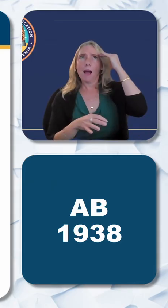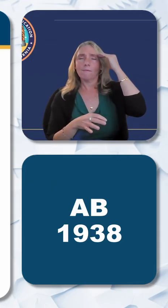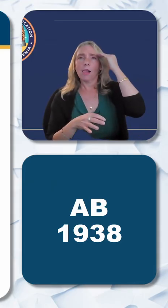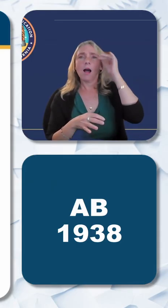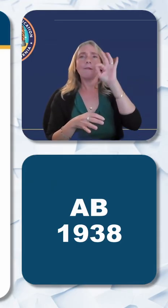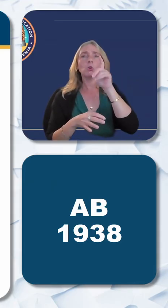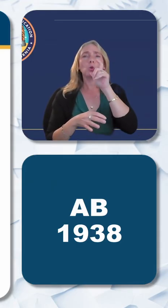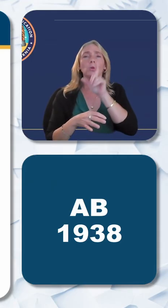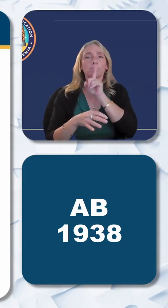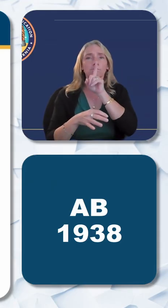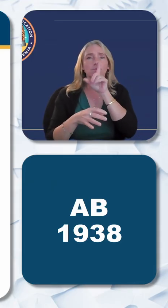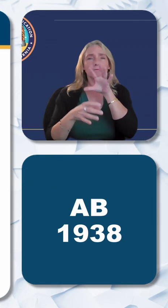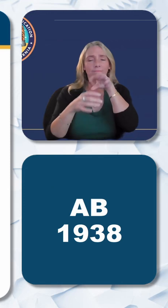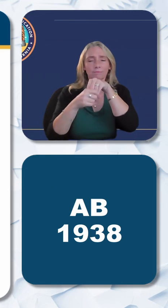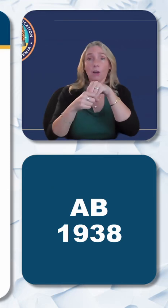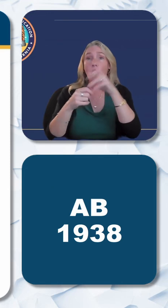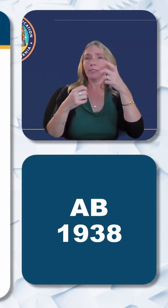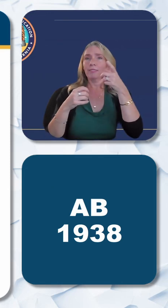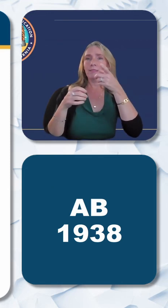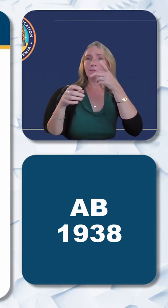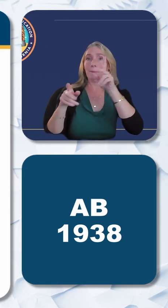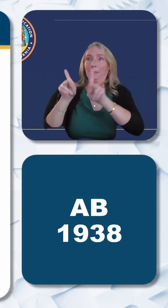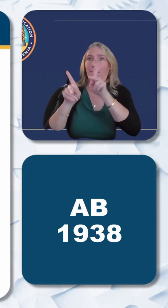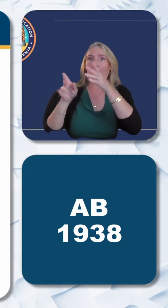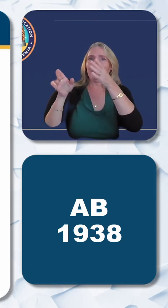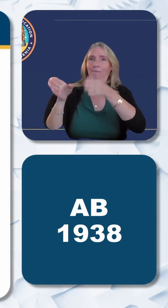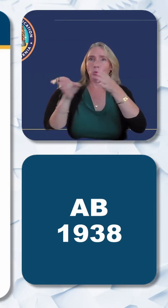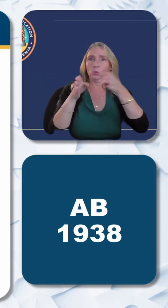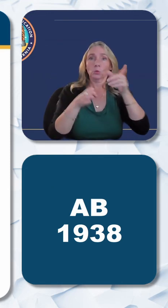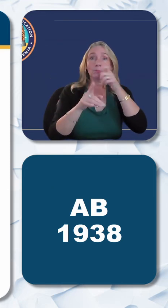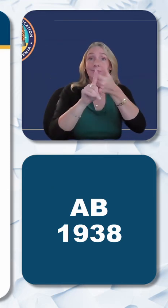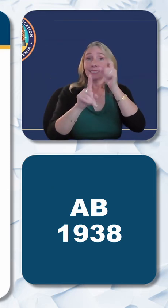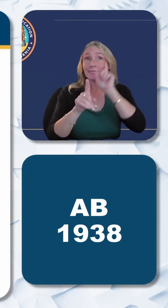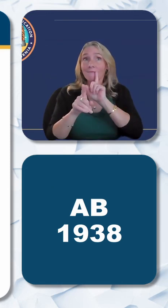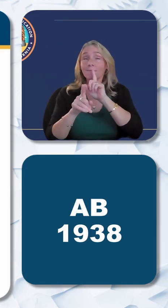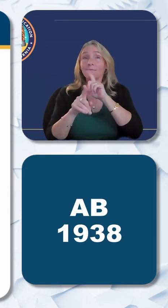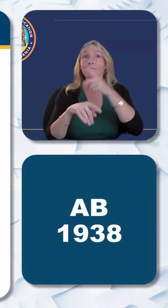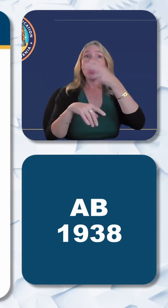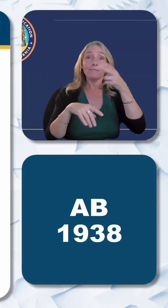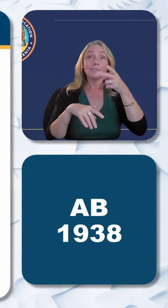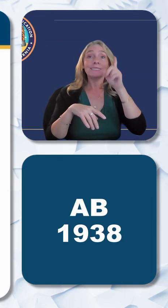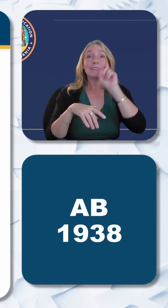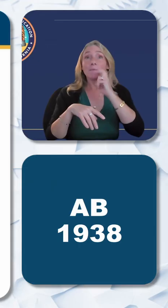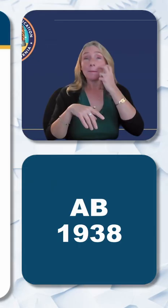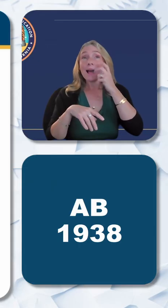Now, when you do have these discussions, please be mindful of the key players involved. Are there